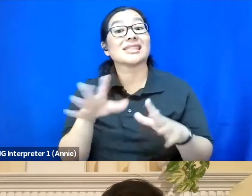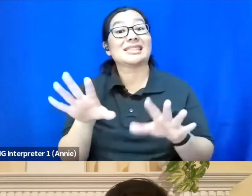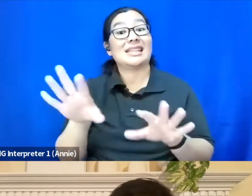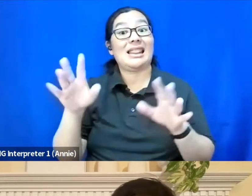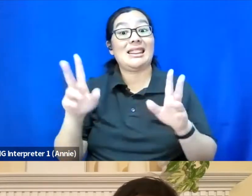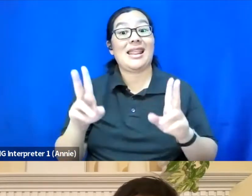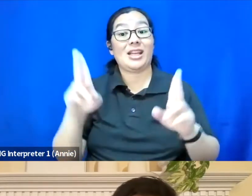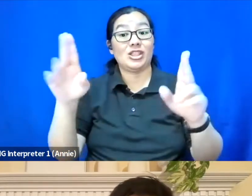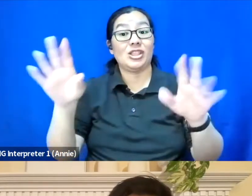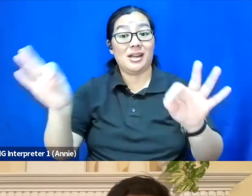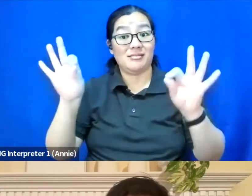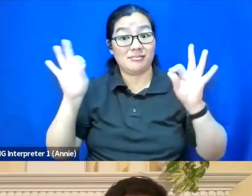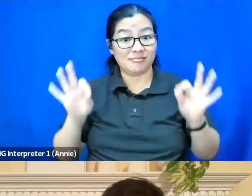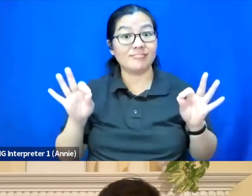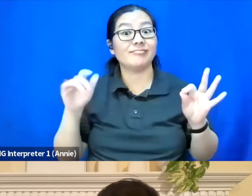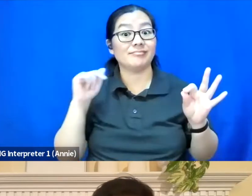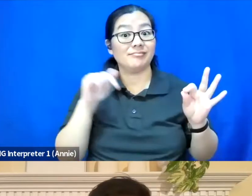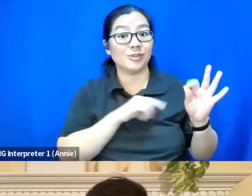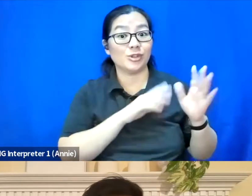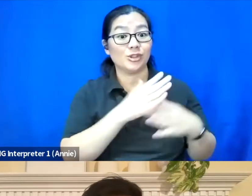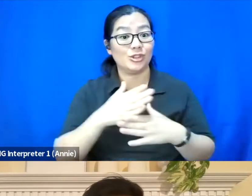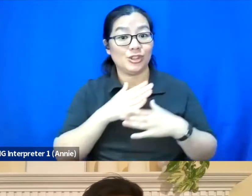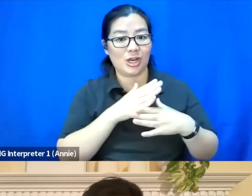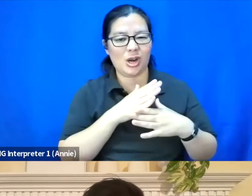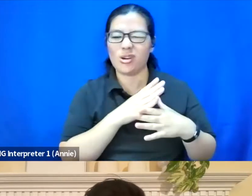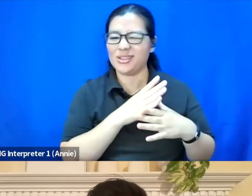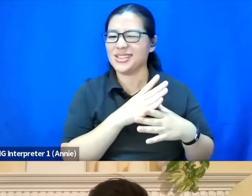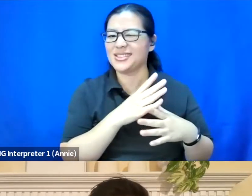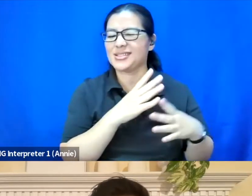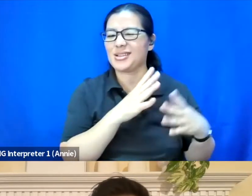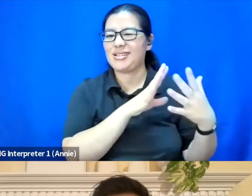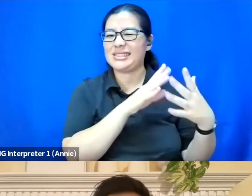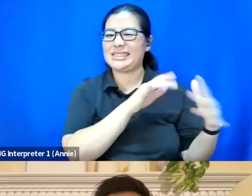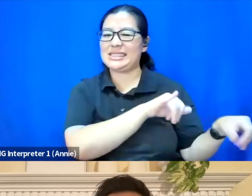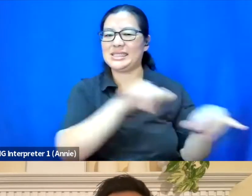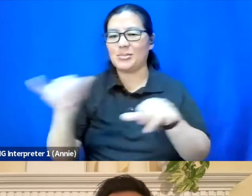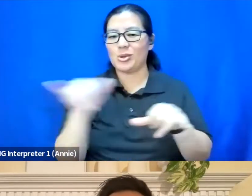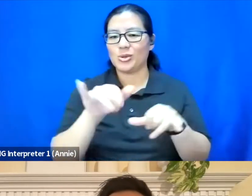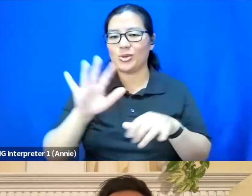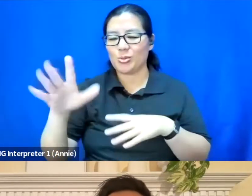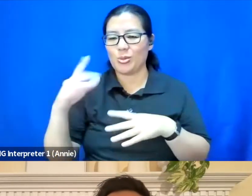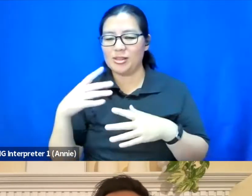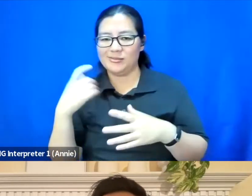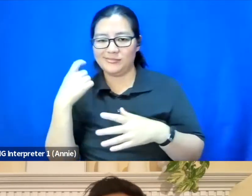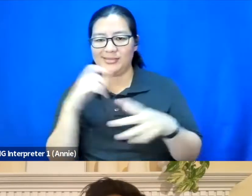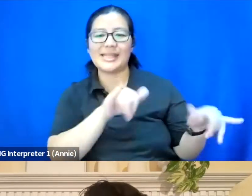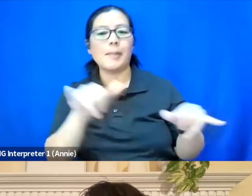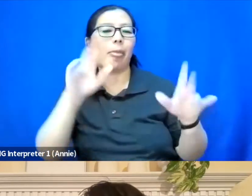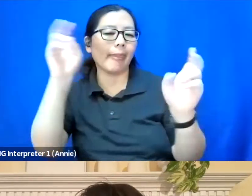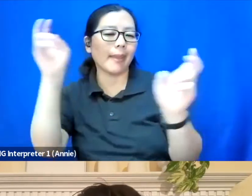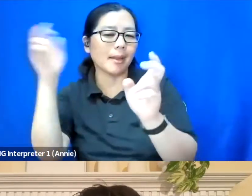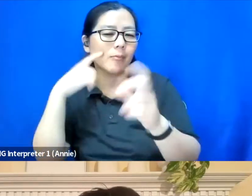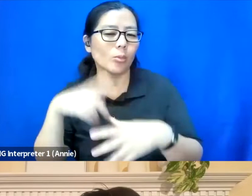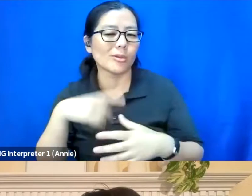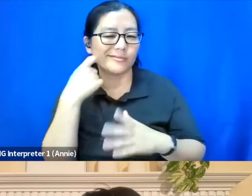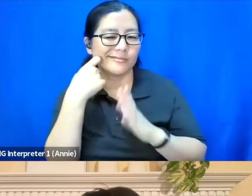He has a podcast about how Denzel Washington is the best actor of all time.